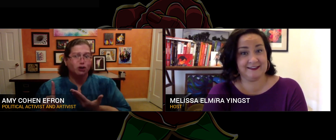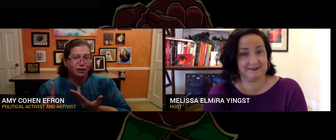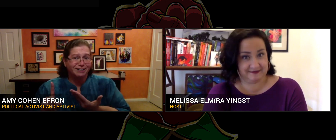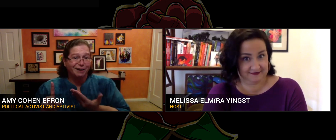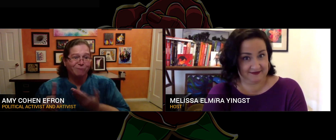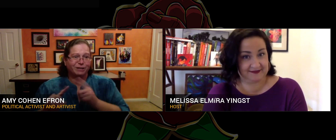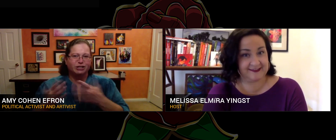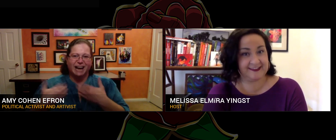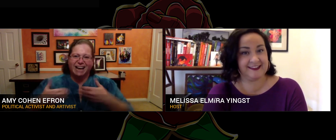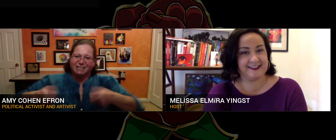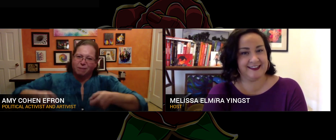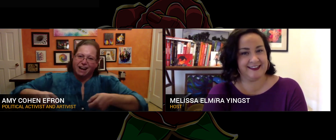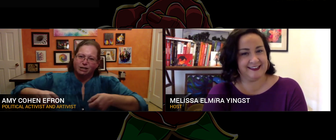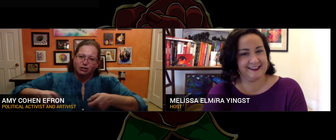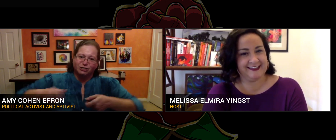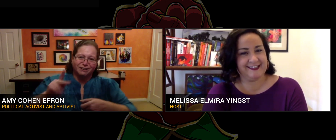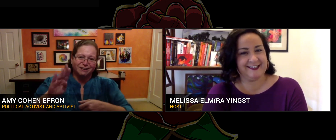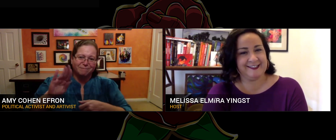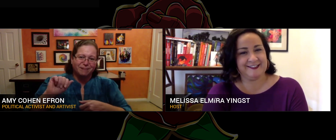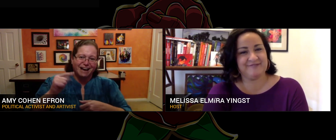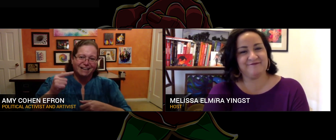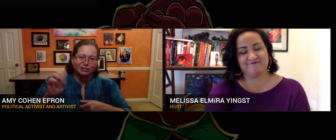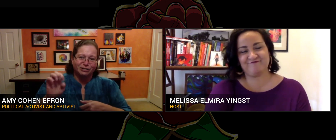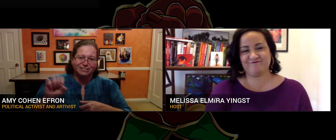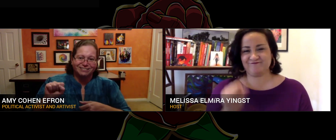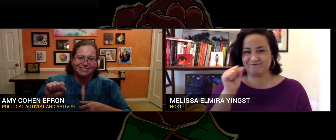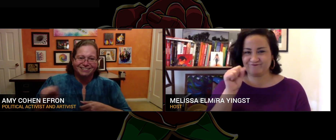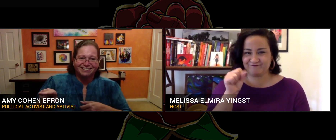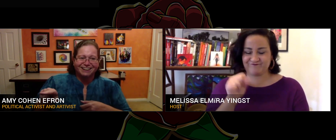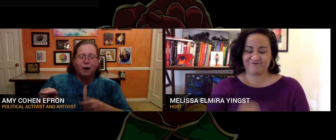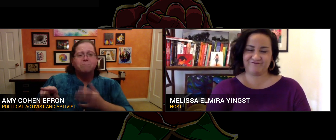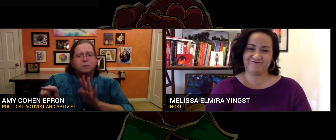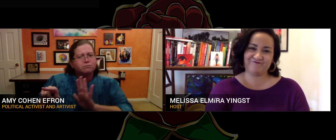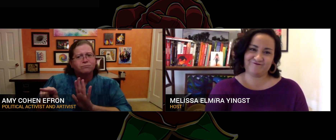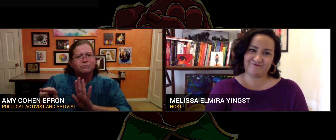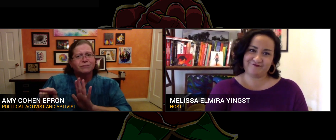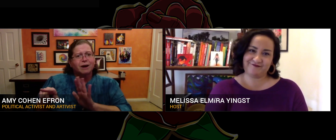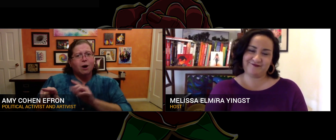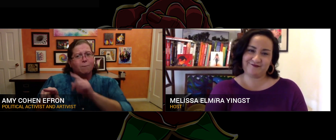Hillary is good, but she has baggage, baggages. Yes.